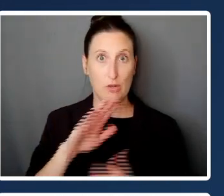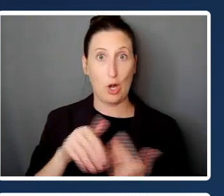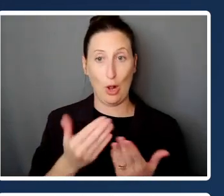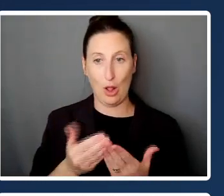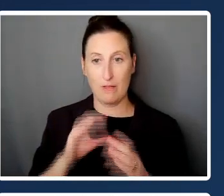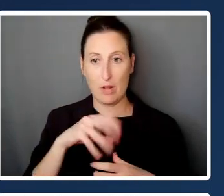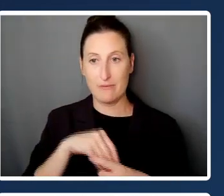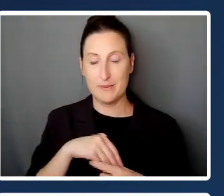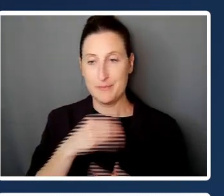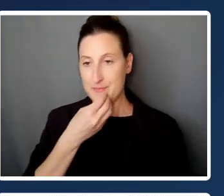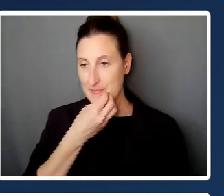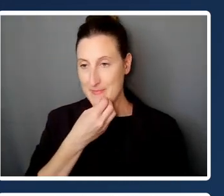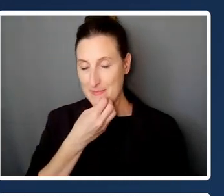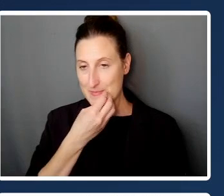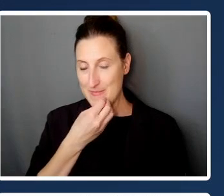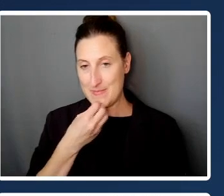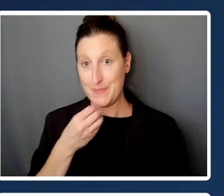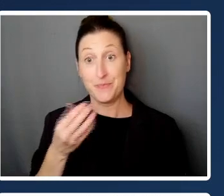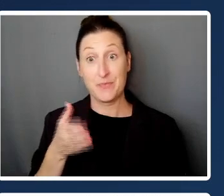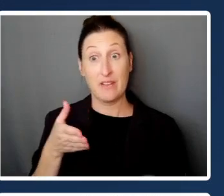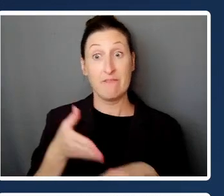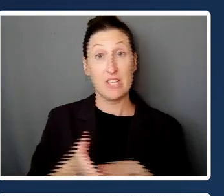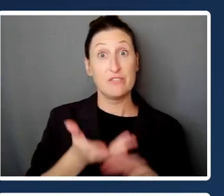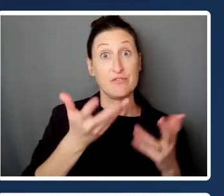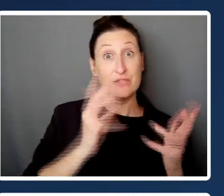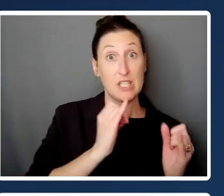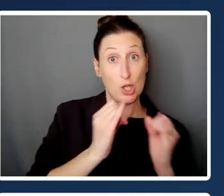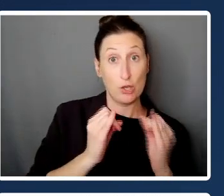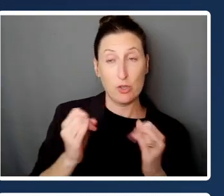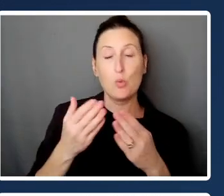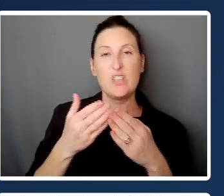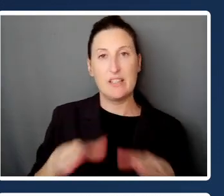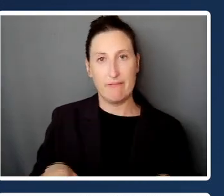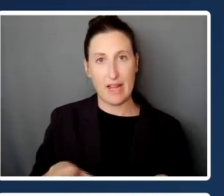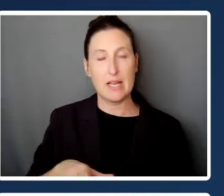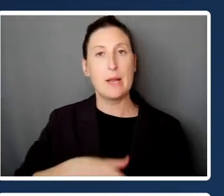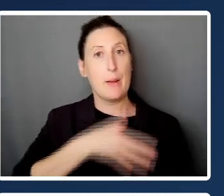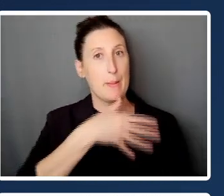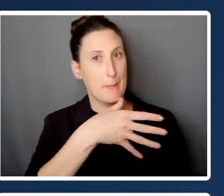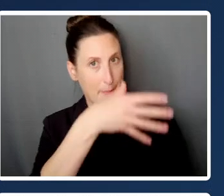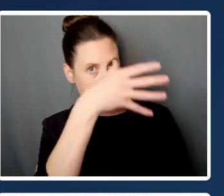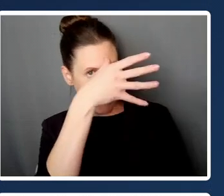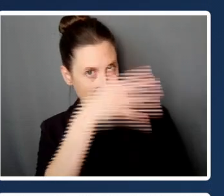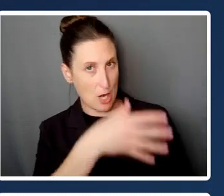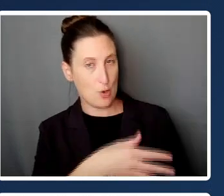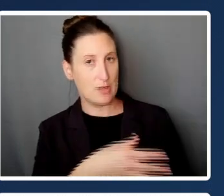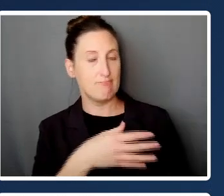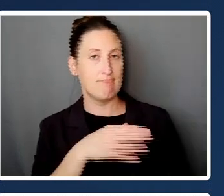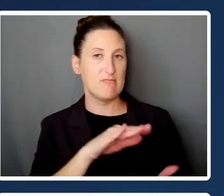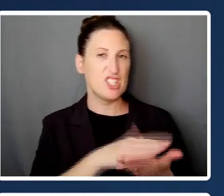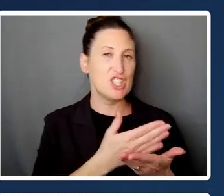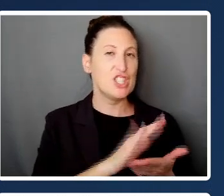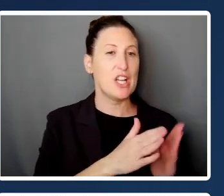After the interviews, we divided up into groups. So, we had parent chefs, who were the teachers, and they had a group of like two or three students and we would go into the store. And